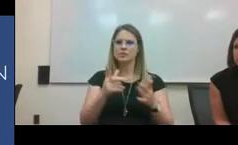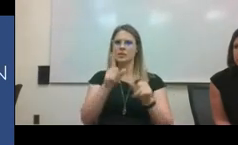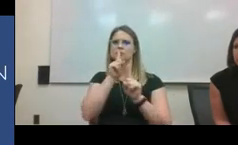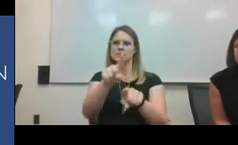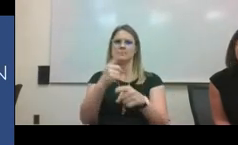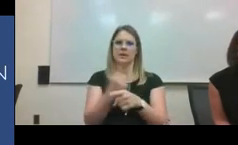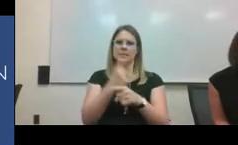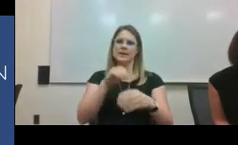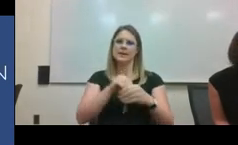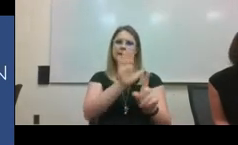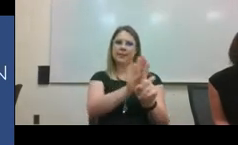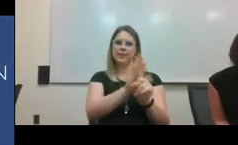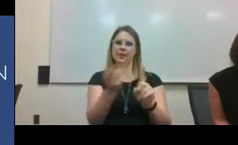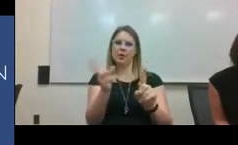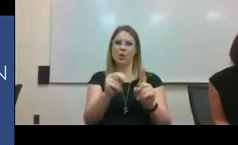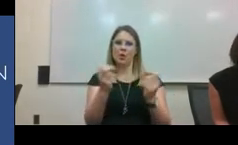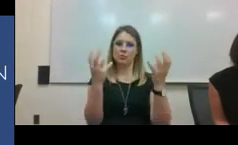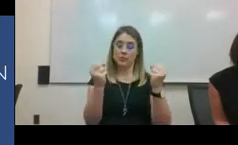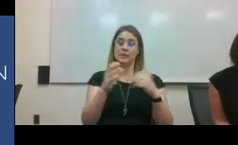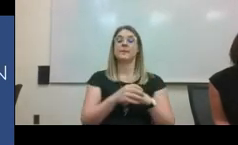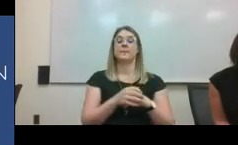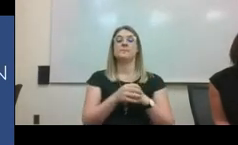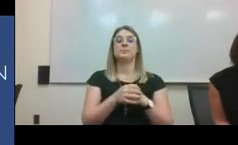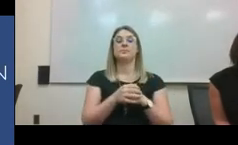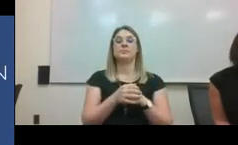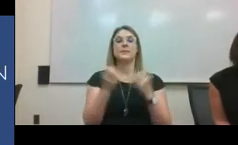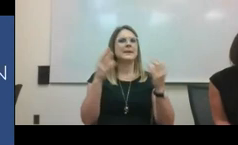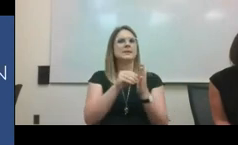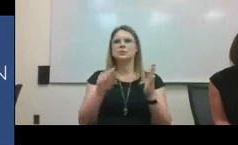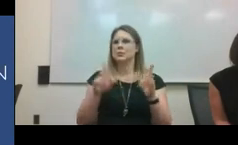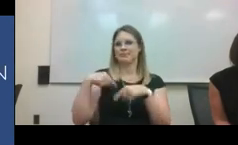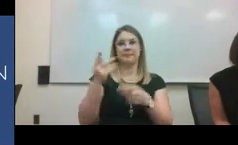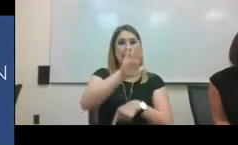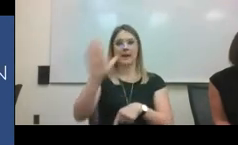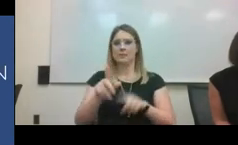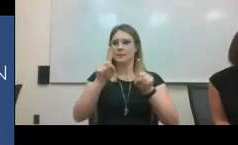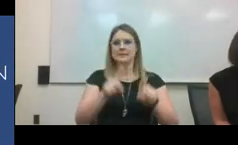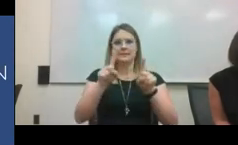just the students had never really been tested. So, a lot of them just didn't know what to do. We'd asked them to do a time test